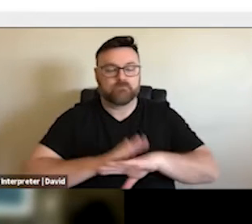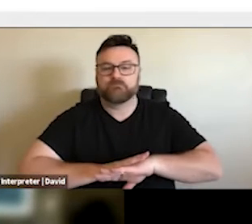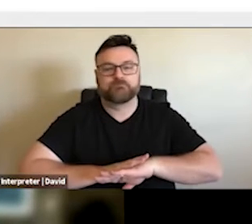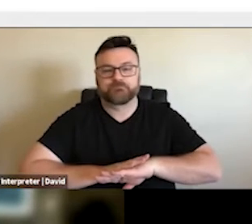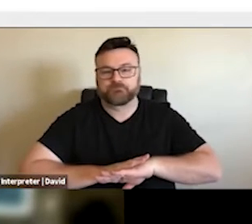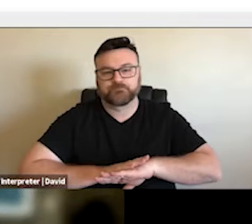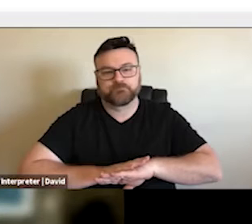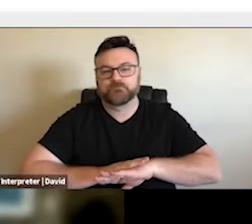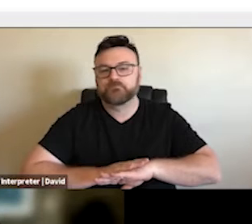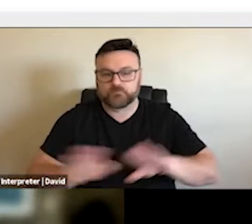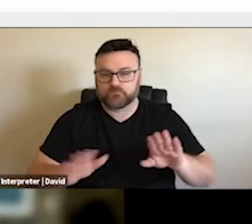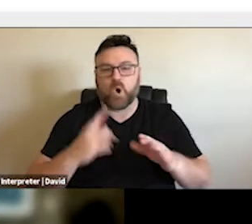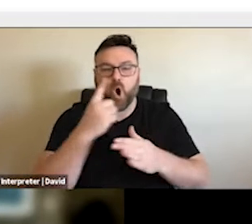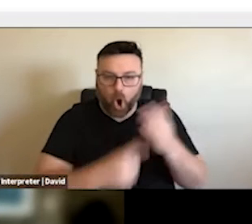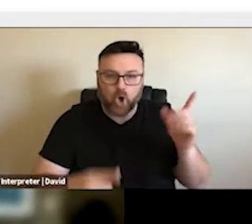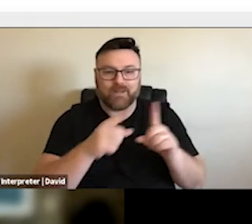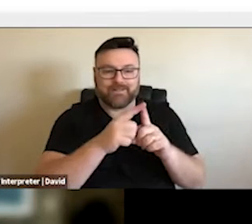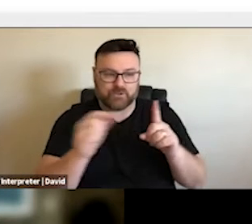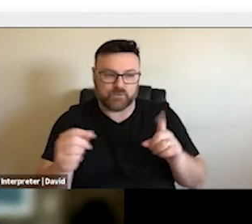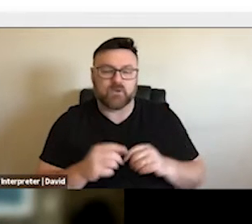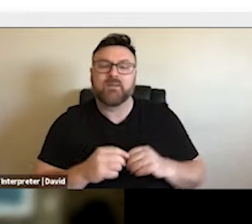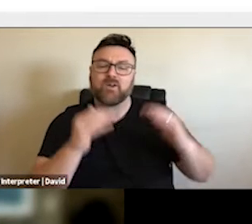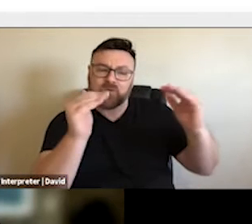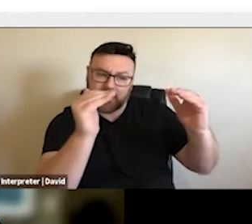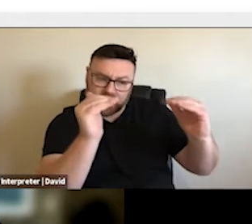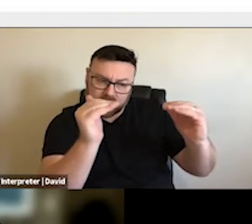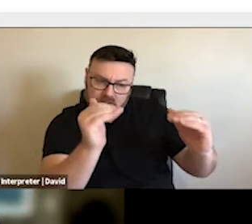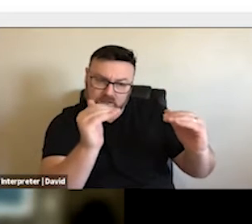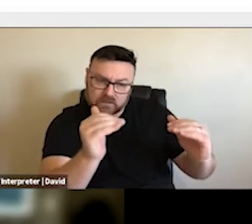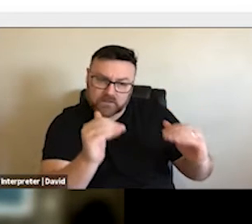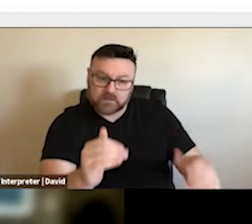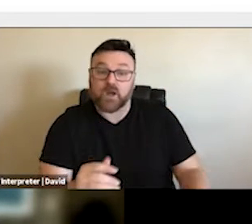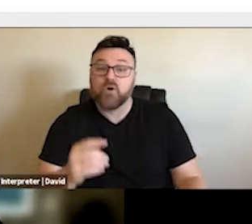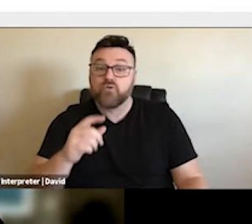As you can see over time as we go down the slide that red really built up over the summer